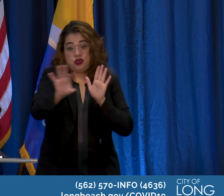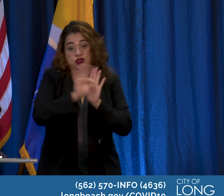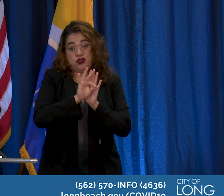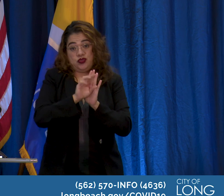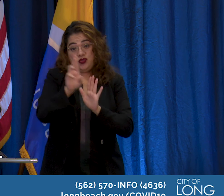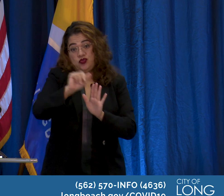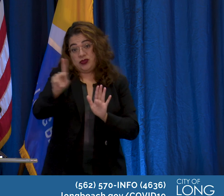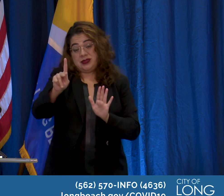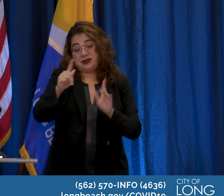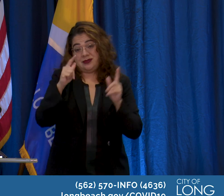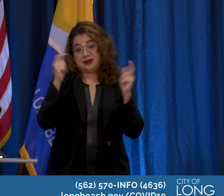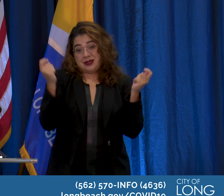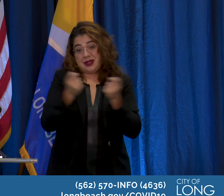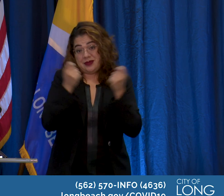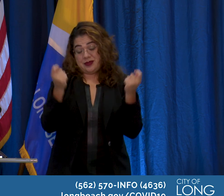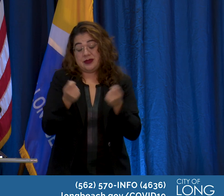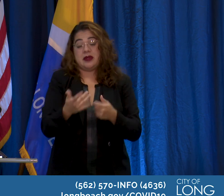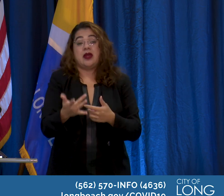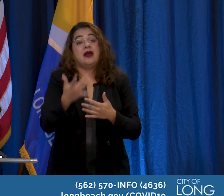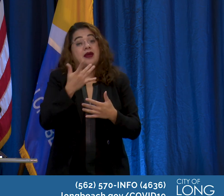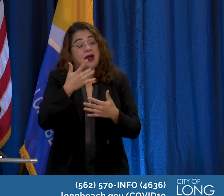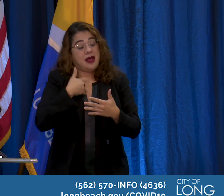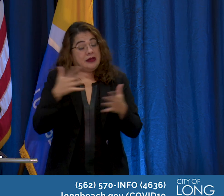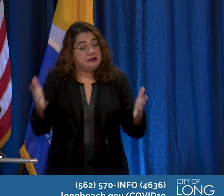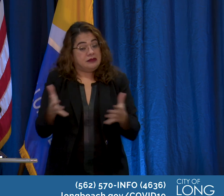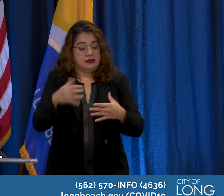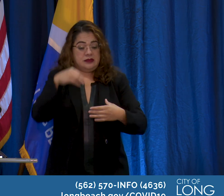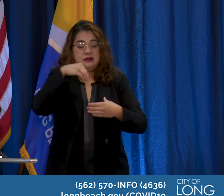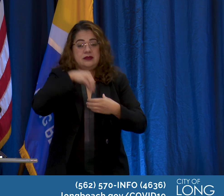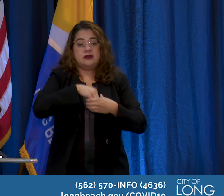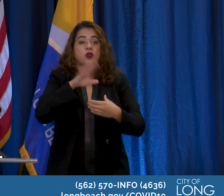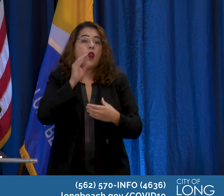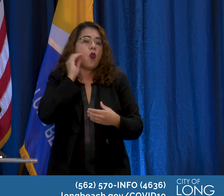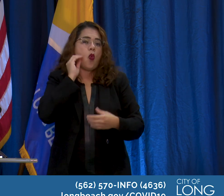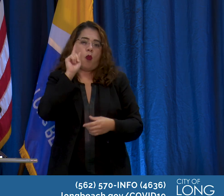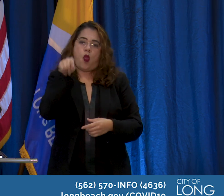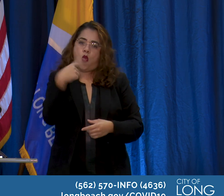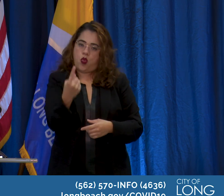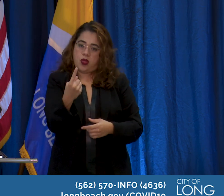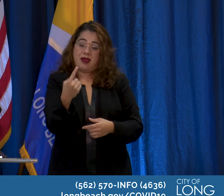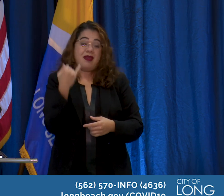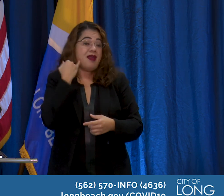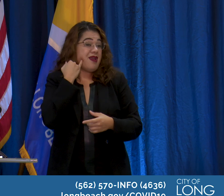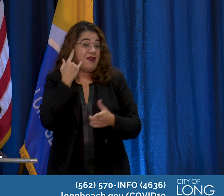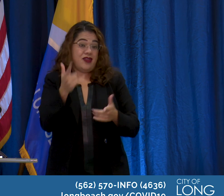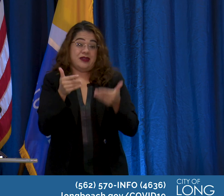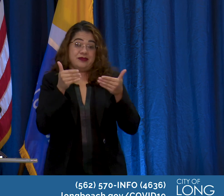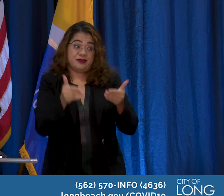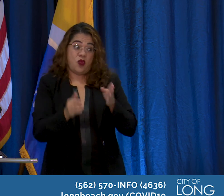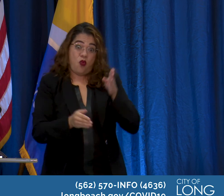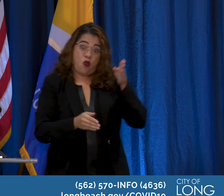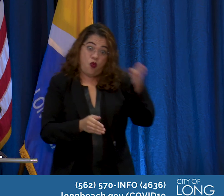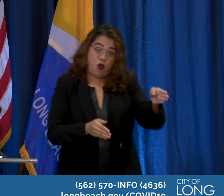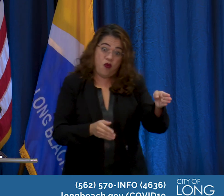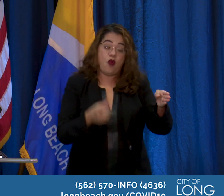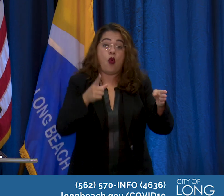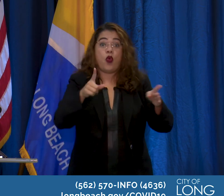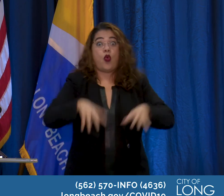those who don't live with you and wear a face covering anytime it may be difficult to maintain a safe space.